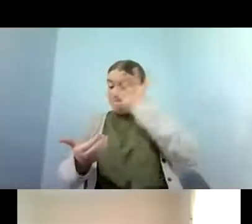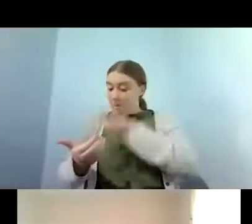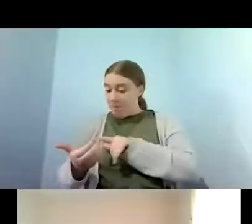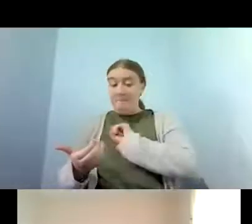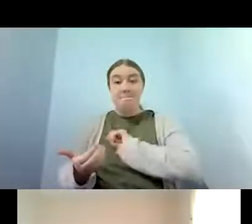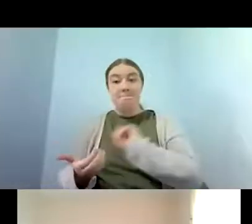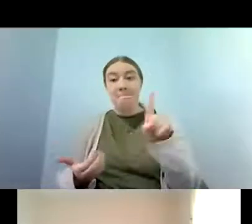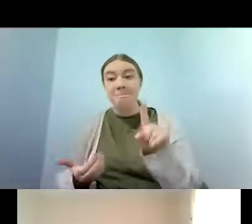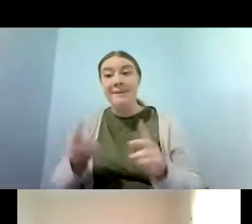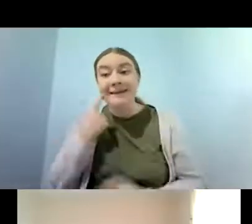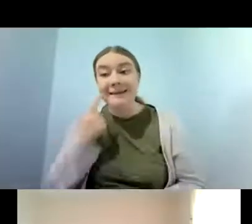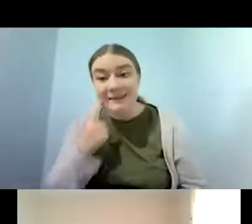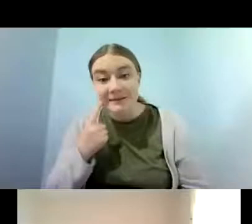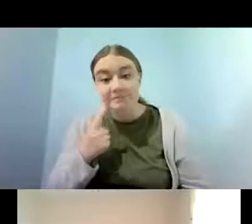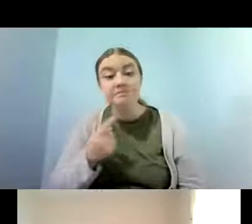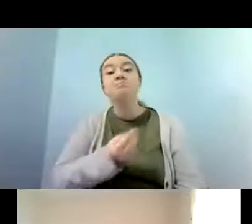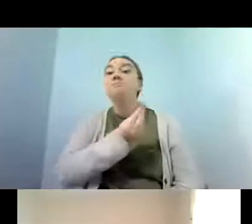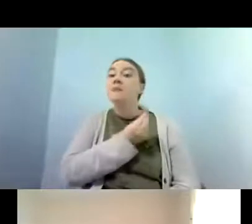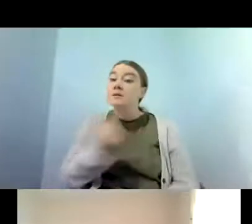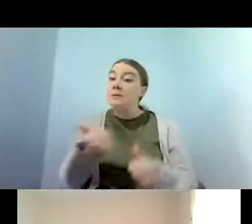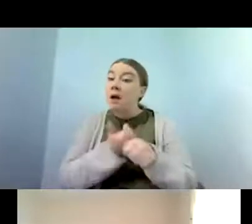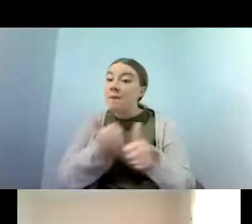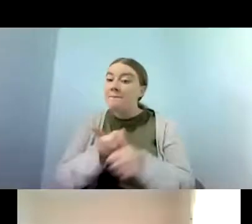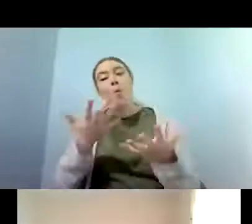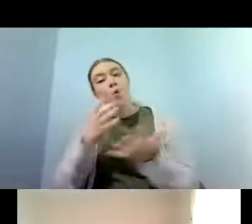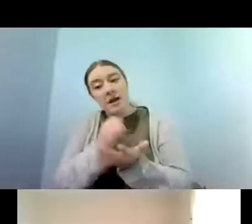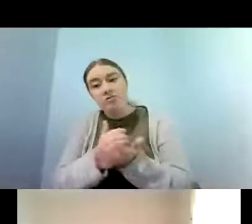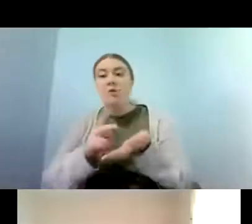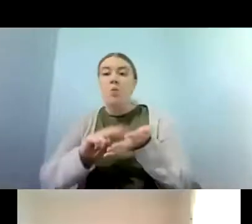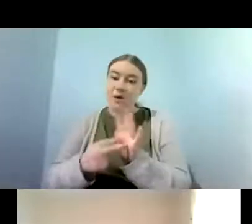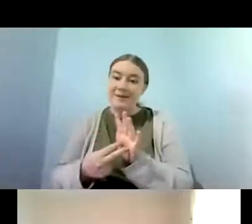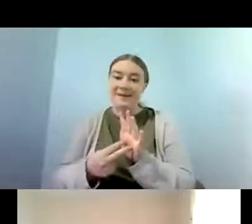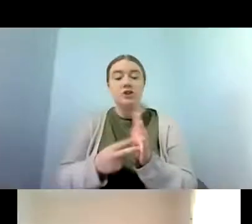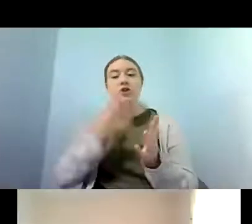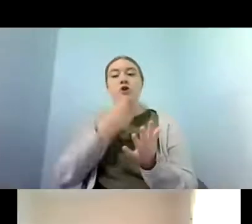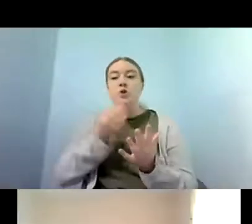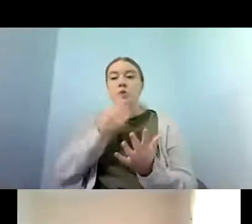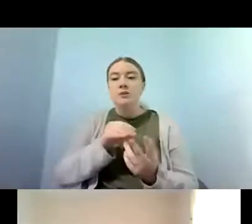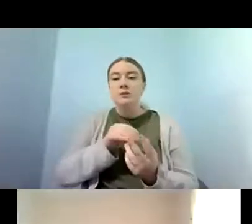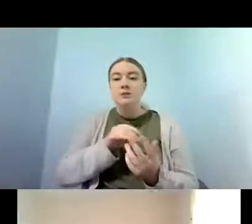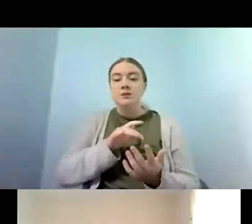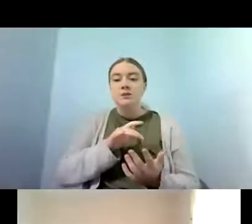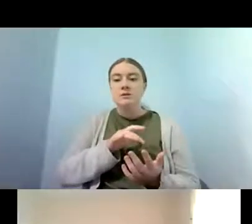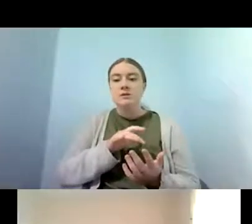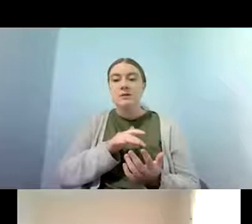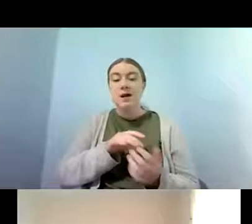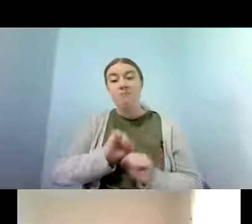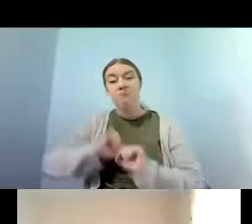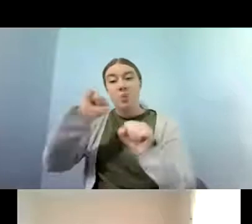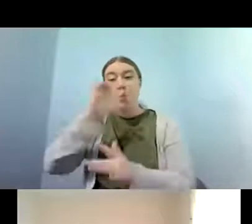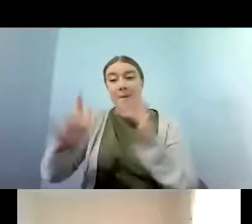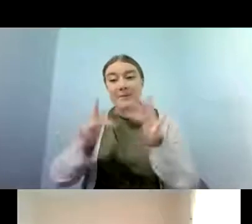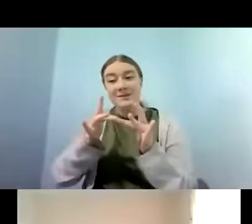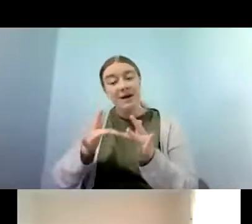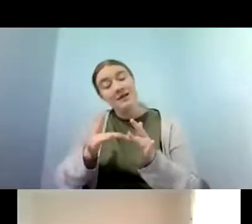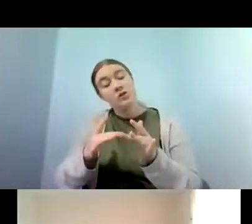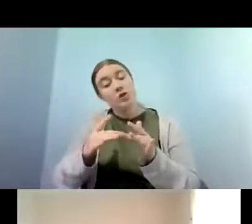and some companies charities organizations use um their own websites to host the data entry forms